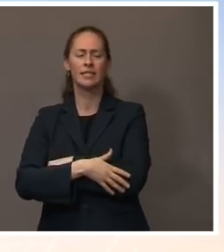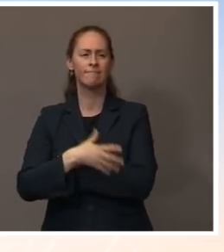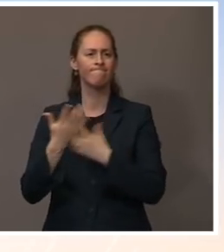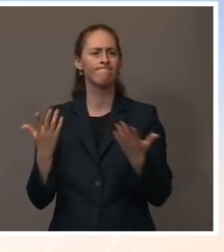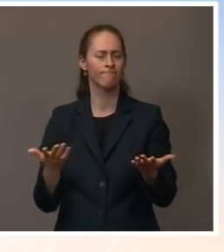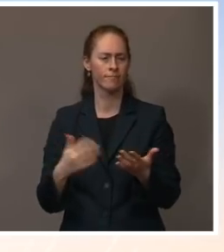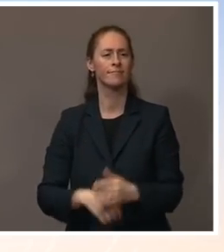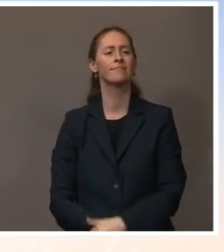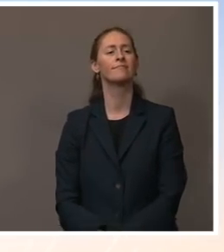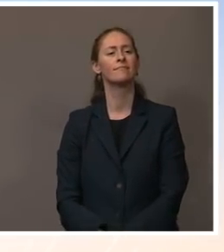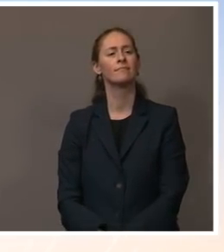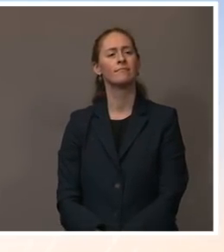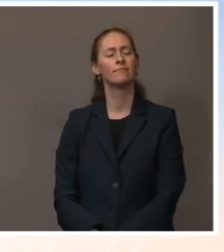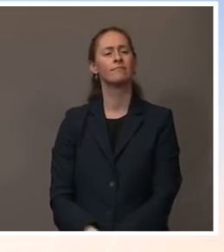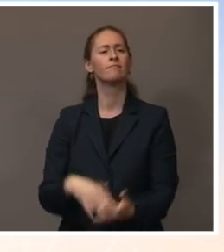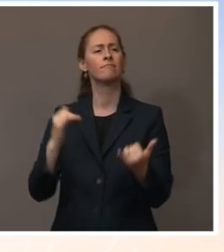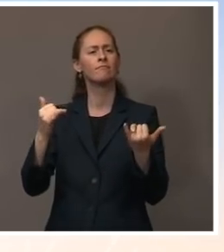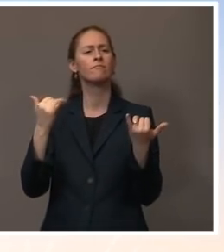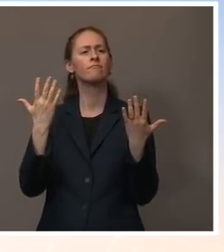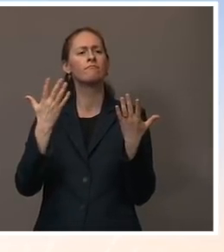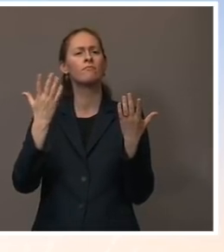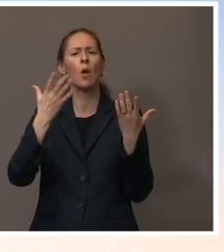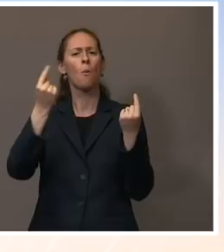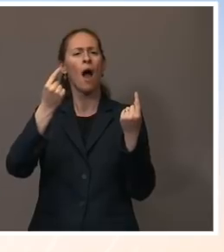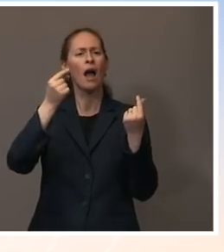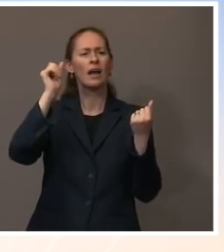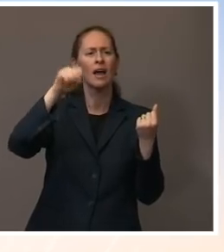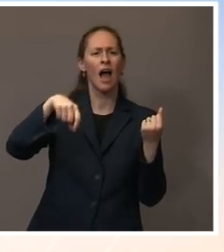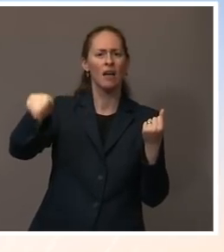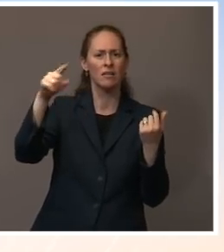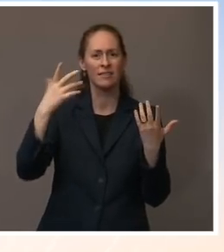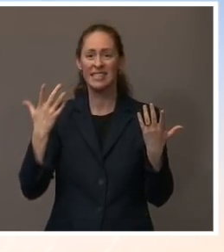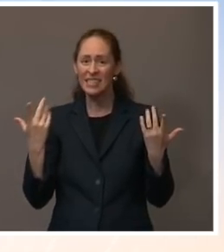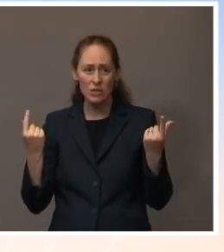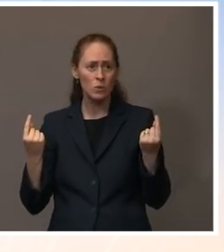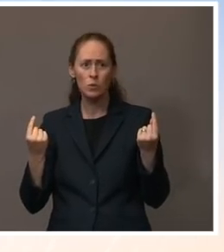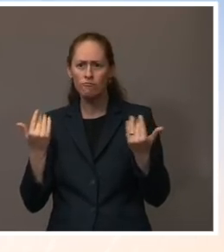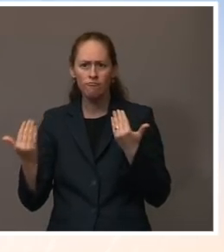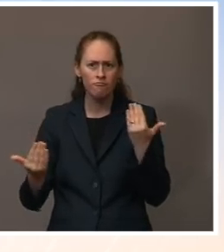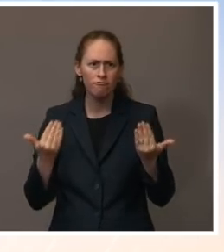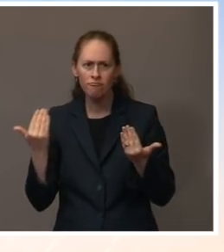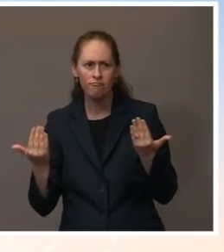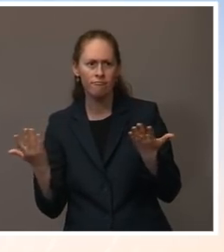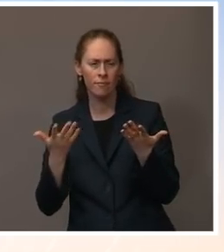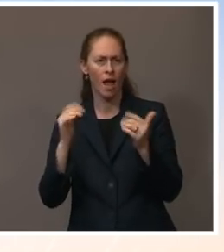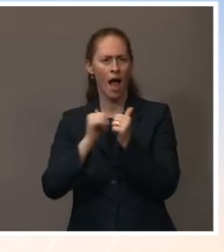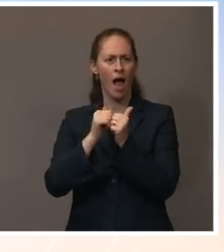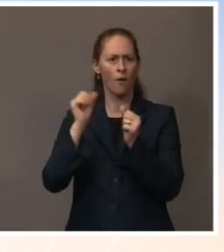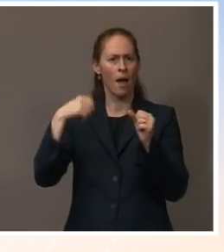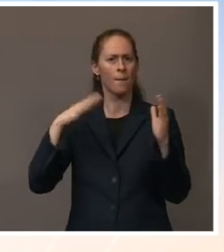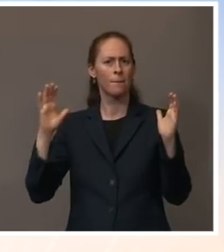the, sort of, benchmark for getting back to normalcy. And since we didn't get there, are there things that the country cannot do